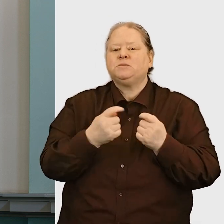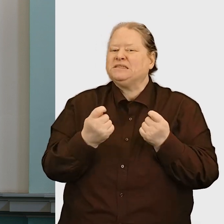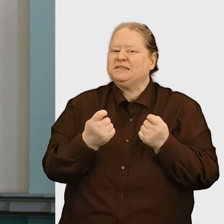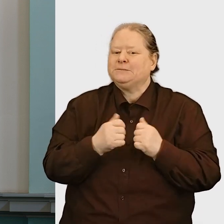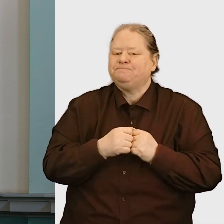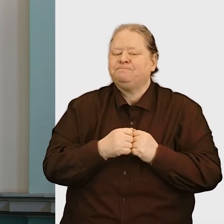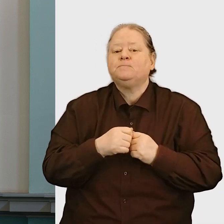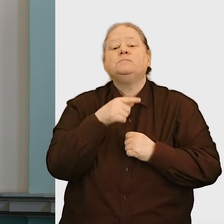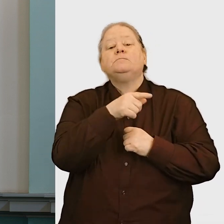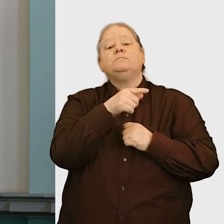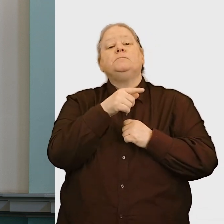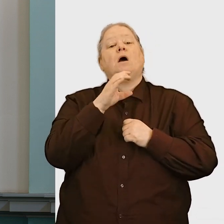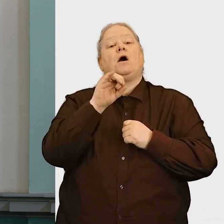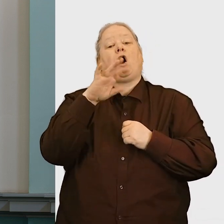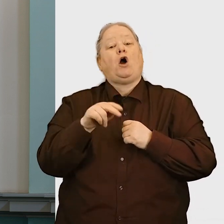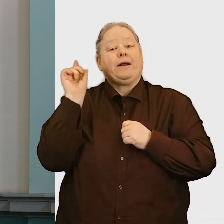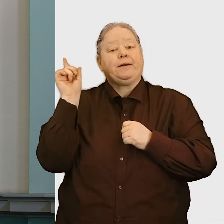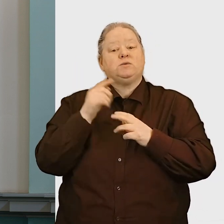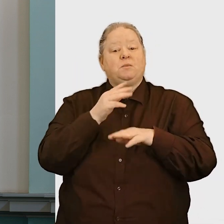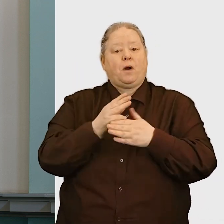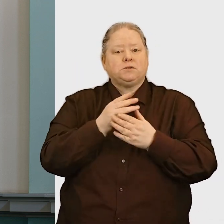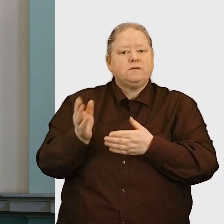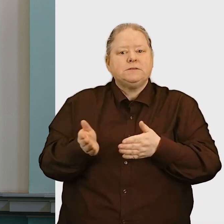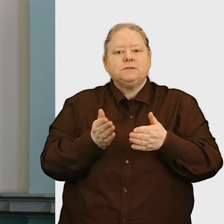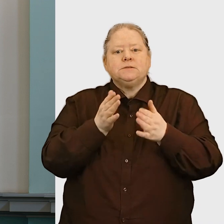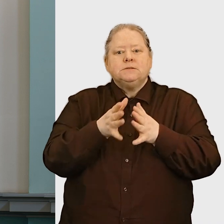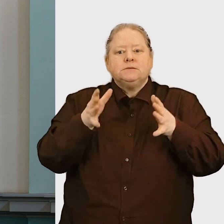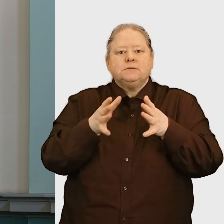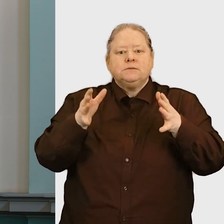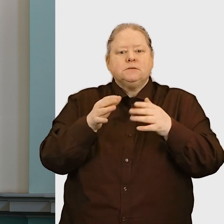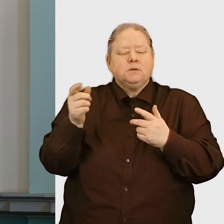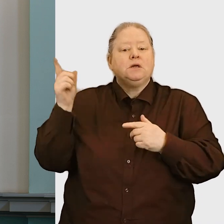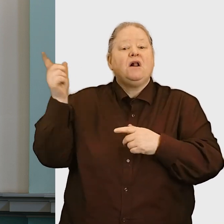Corrigan was part of the rising middle class of medicine in Dublin. His father had been a small-scale farmer and hardware